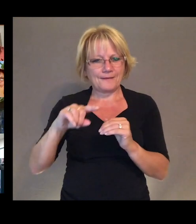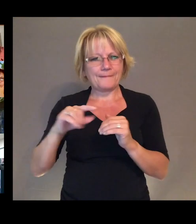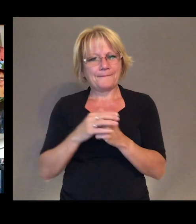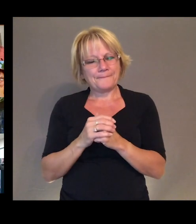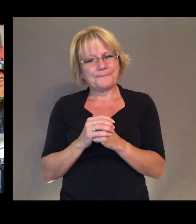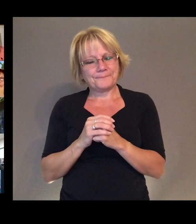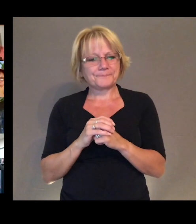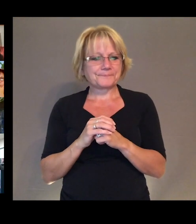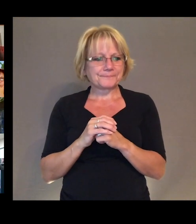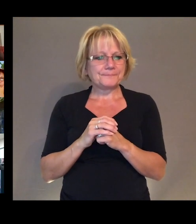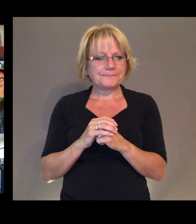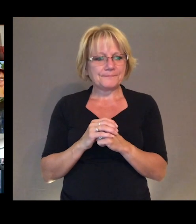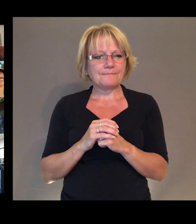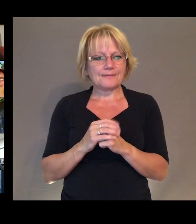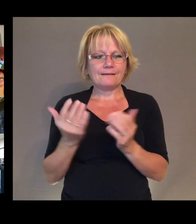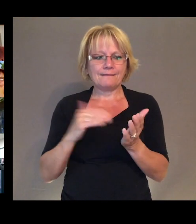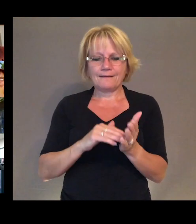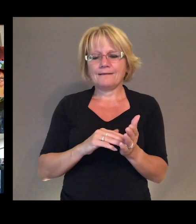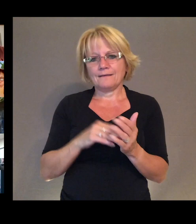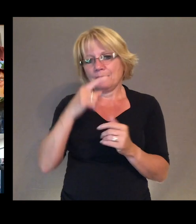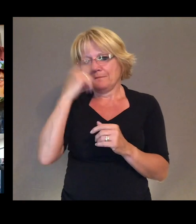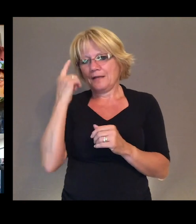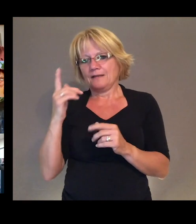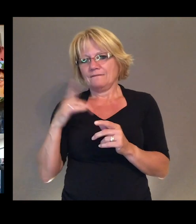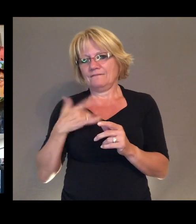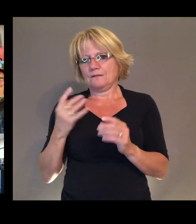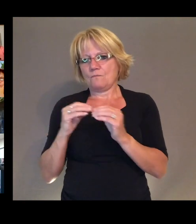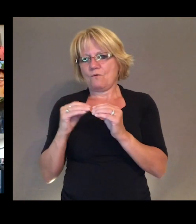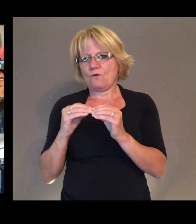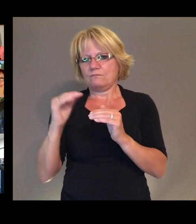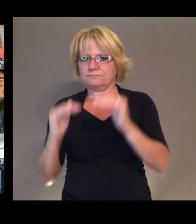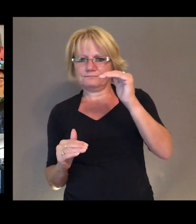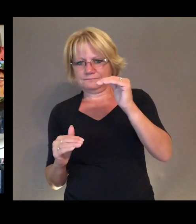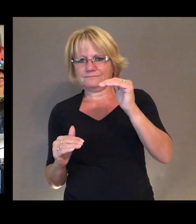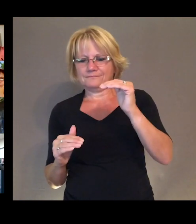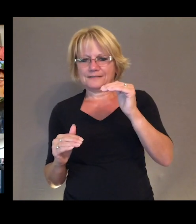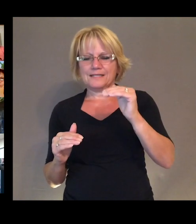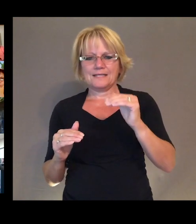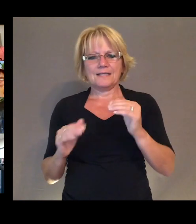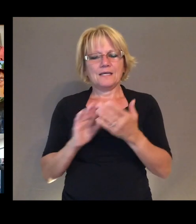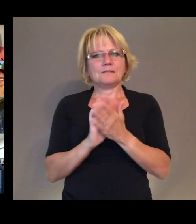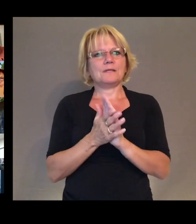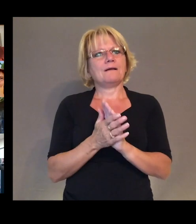black people are feeling it the most and it's kind of become like this other avenue that,